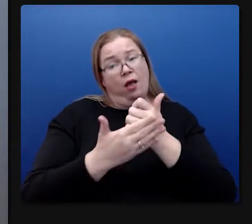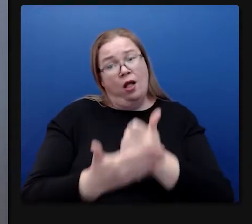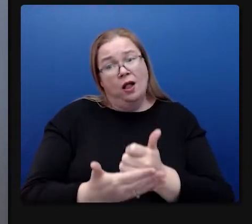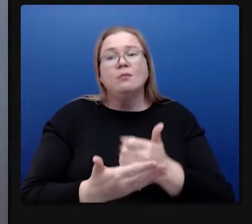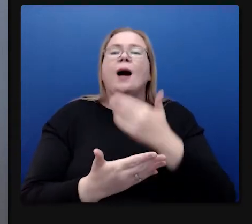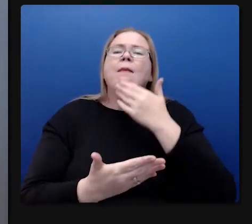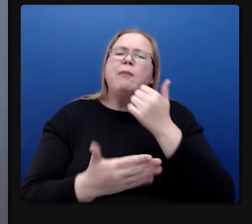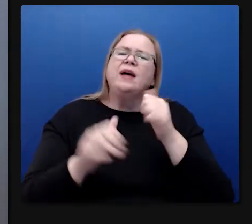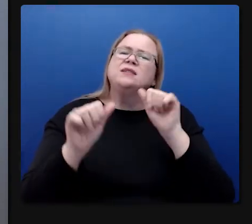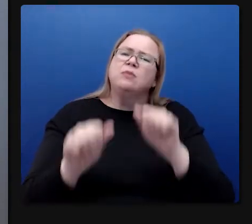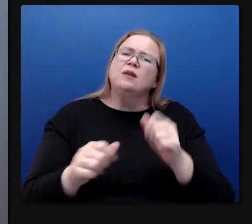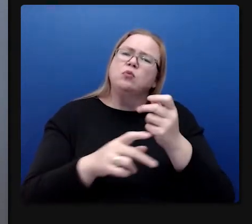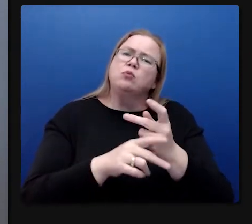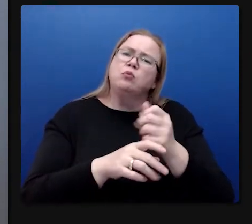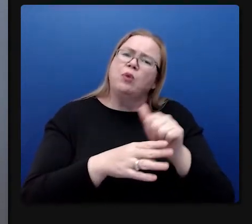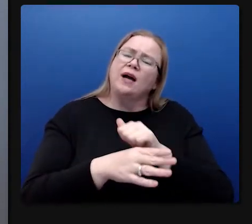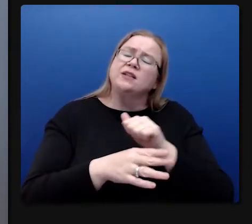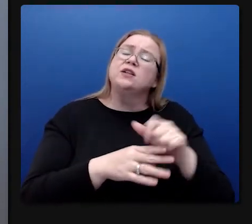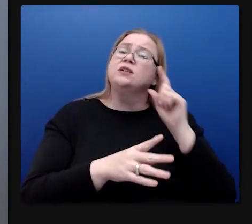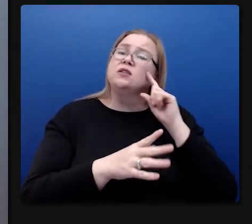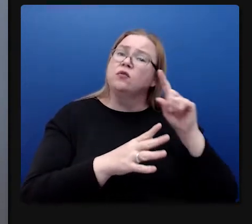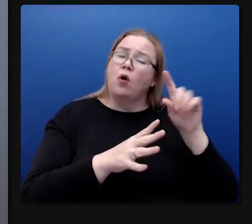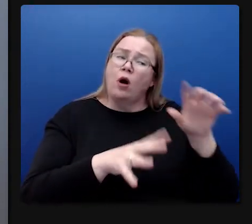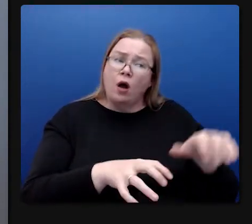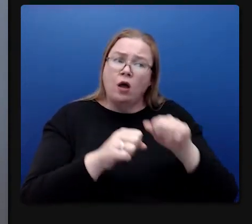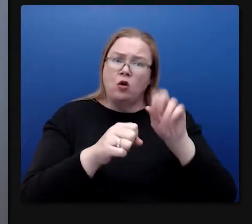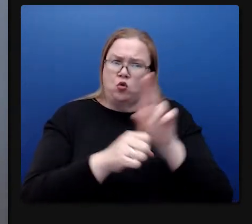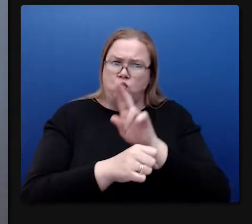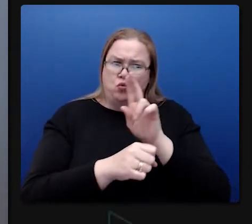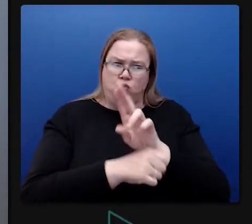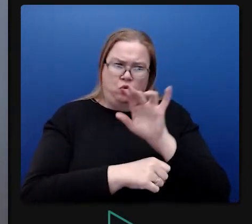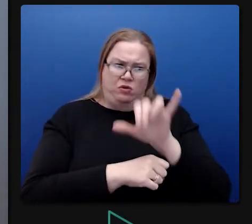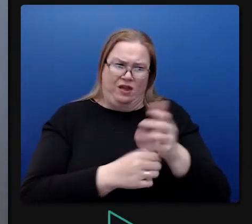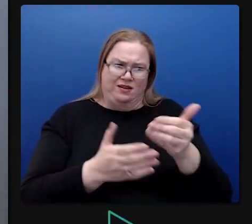best possible practices for uptake in reuse of that material?